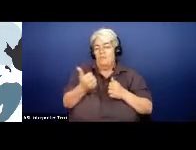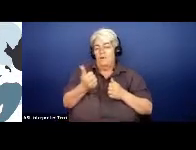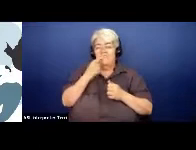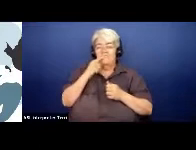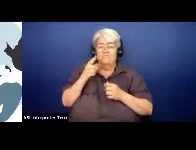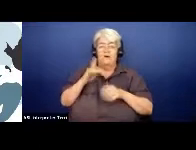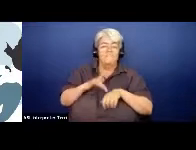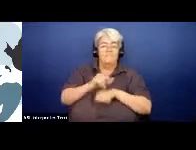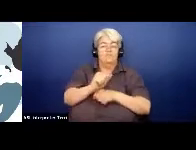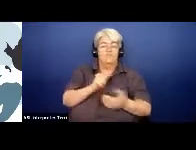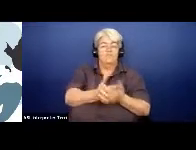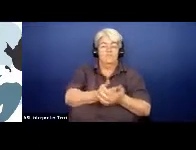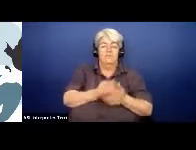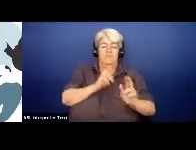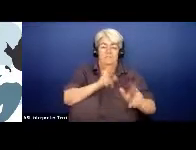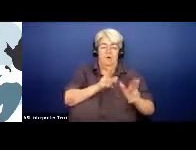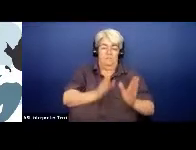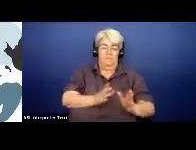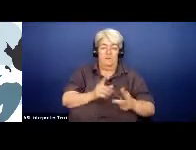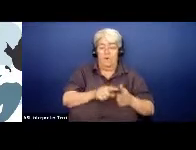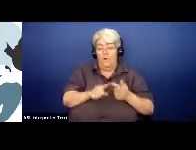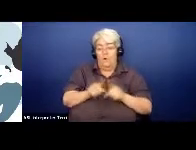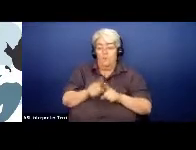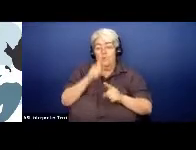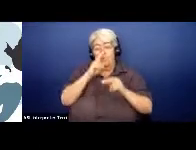and recreation centers. There